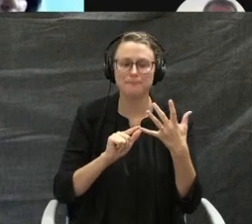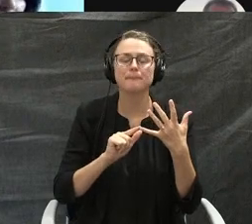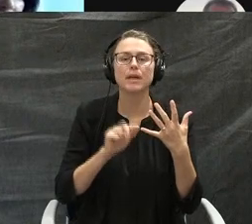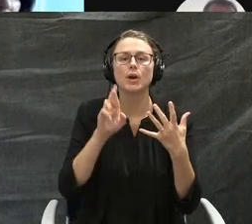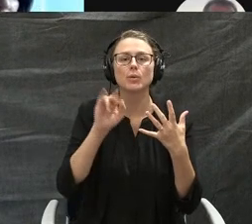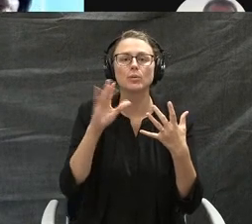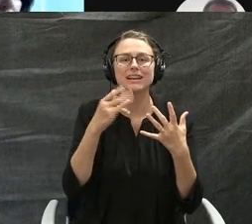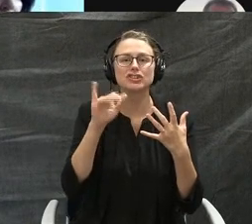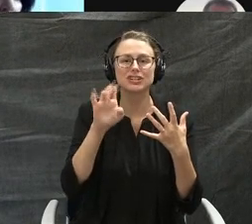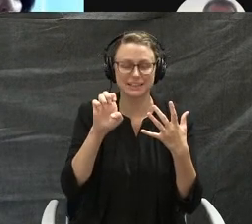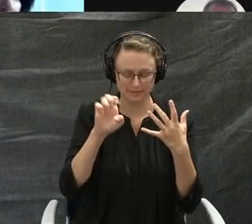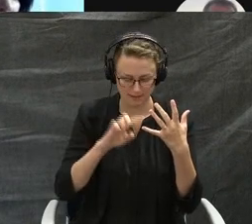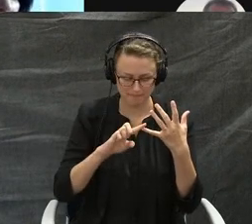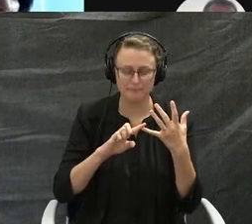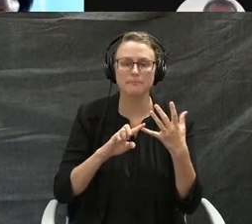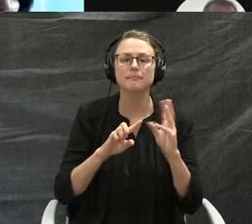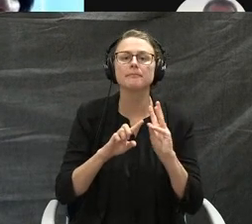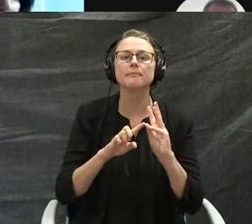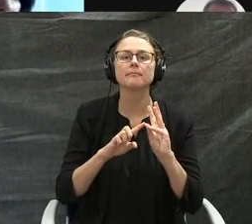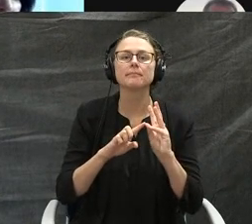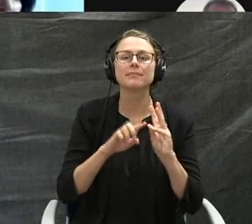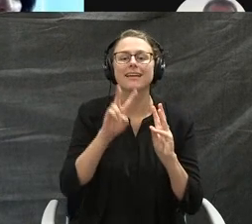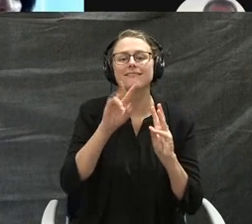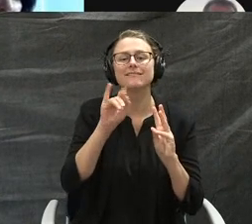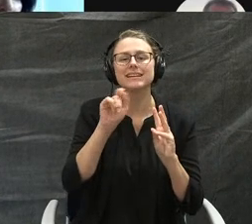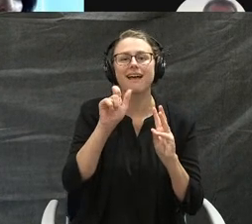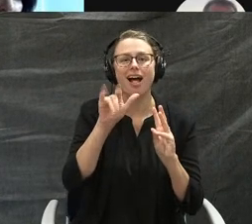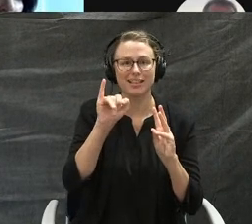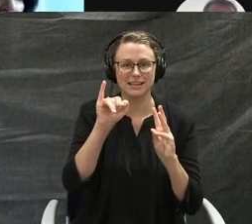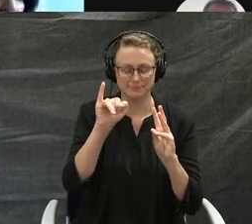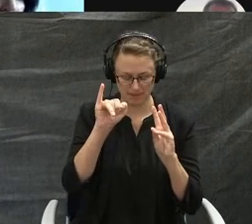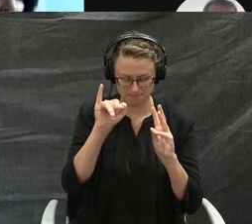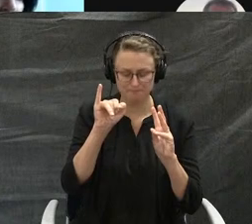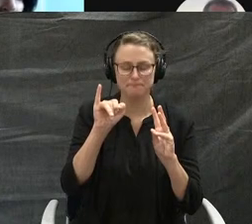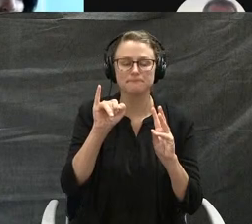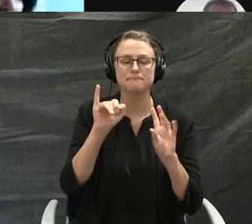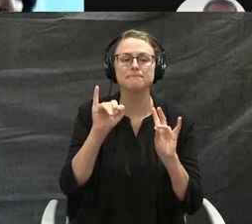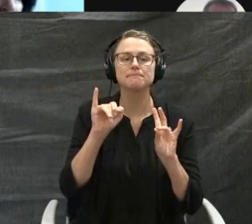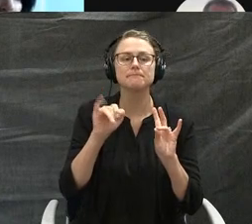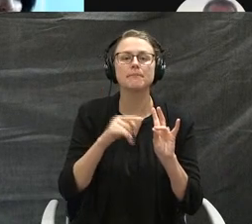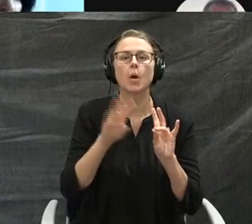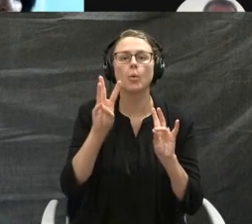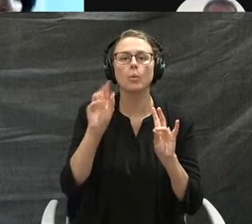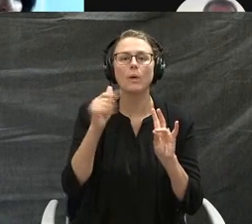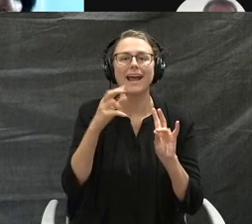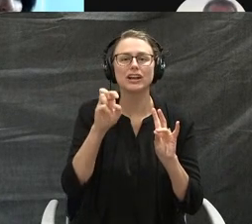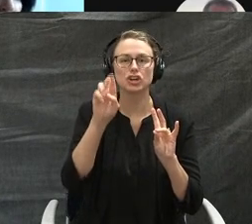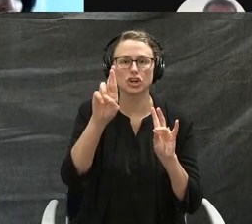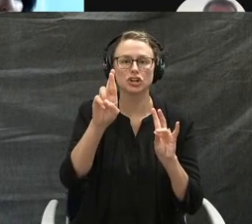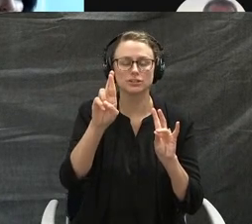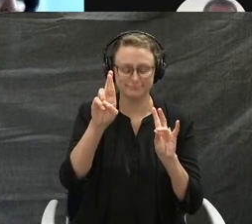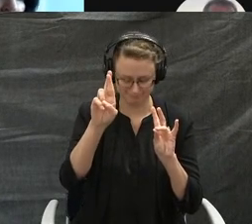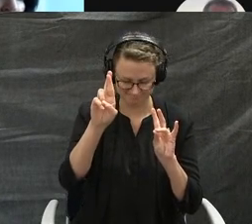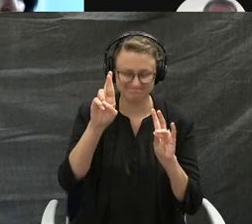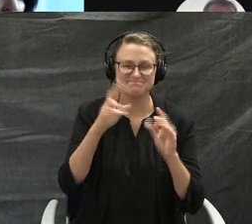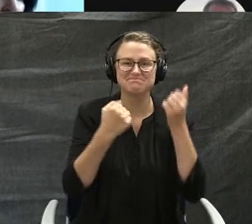board member of a tally. I board member Wagner. Hi thank you.